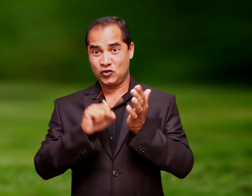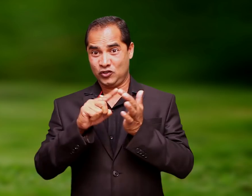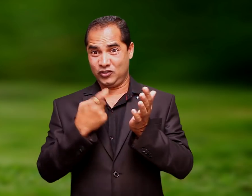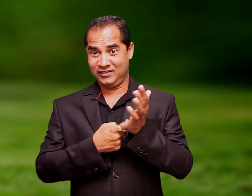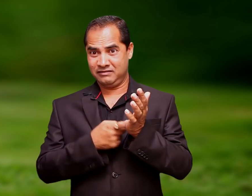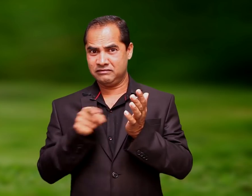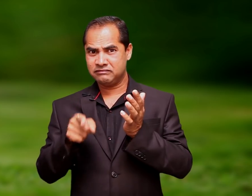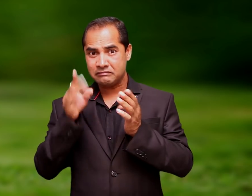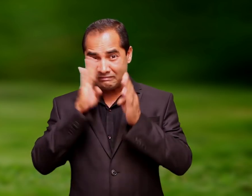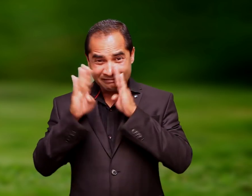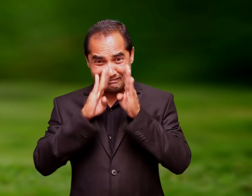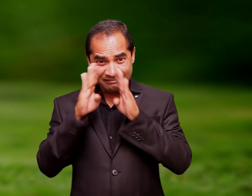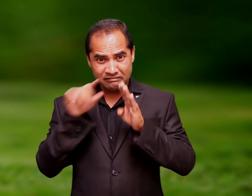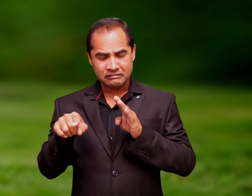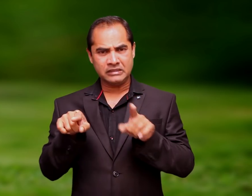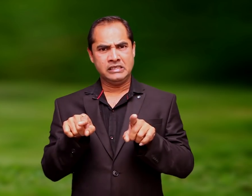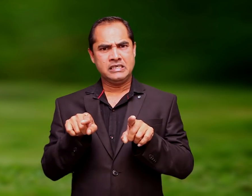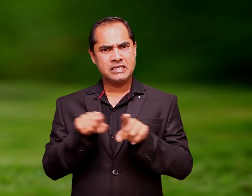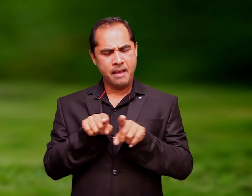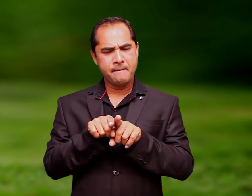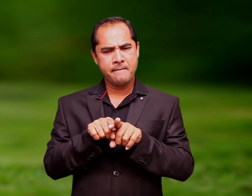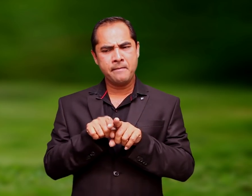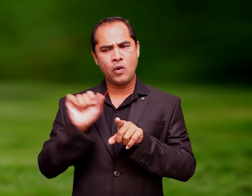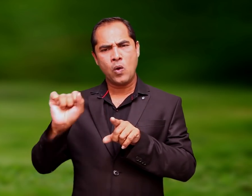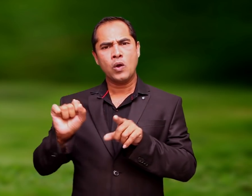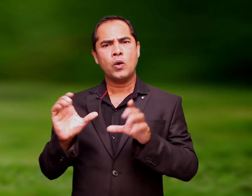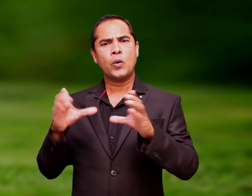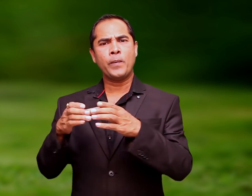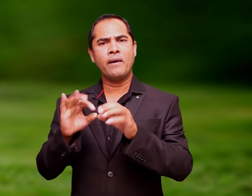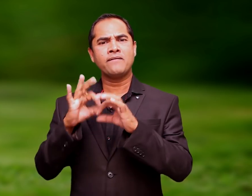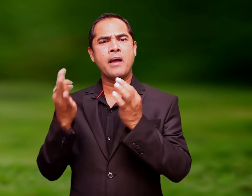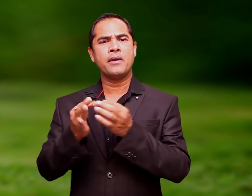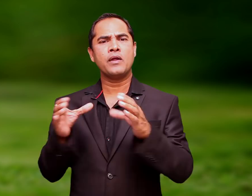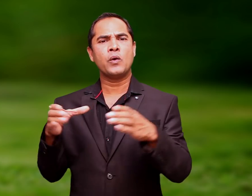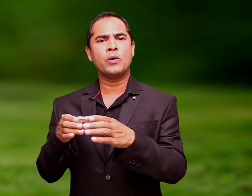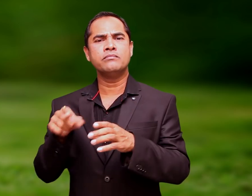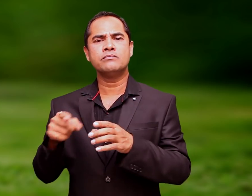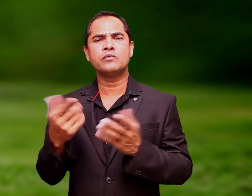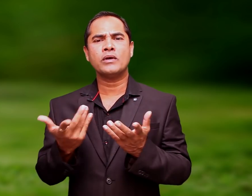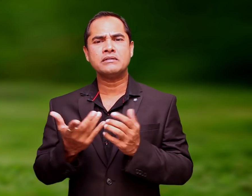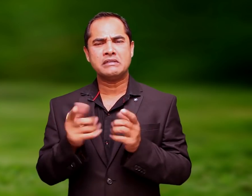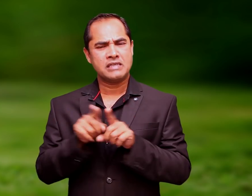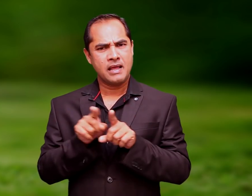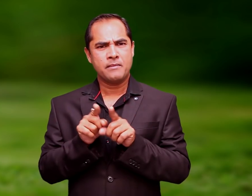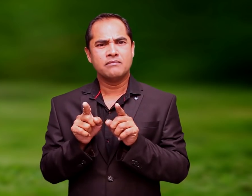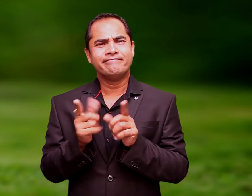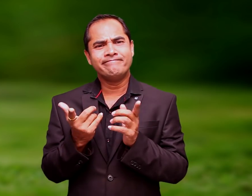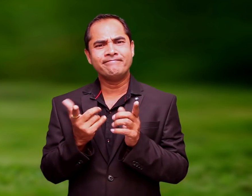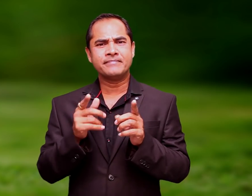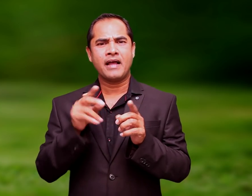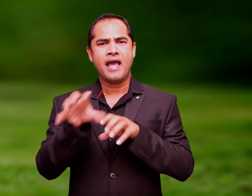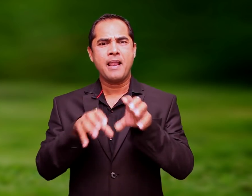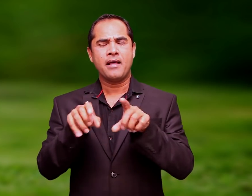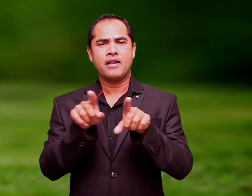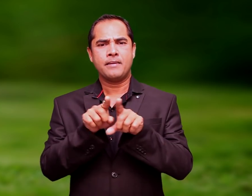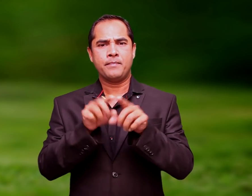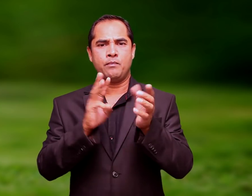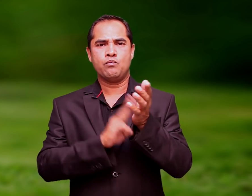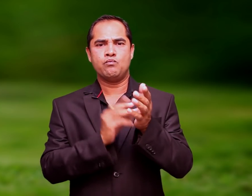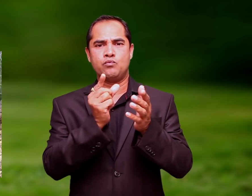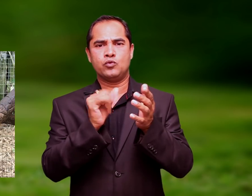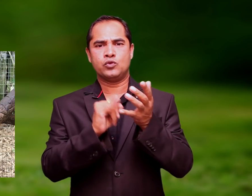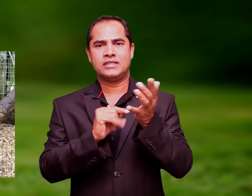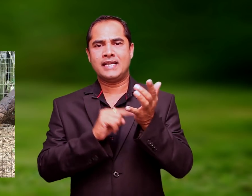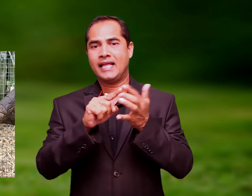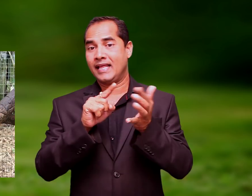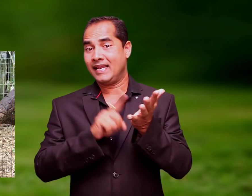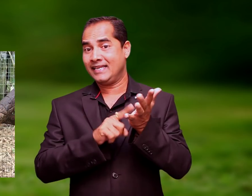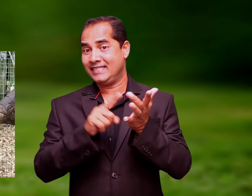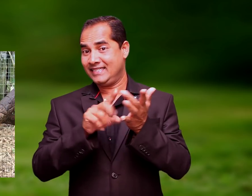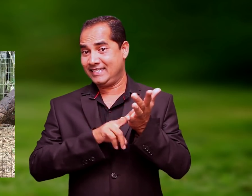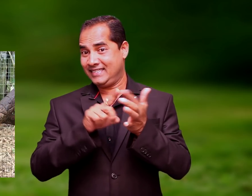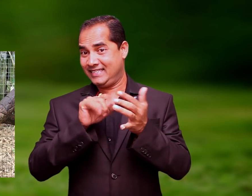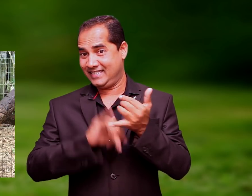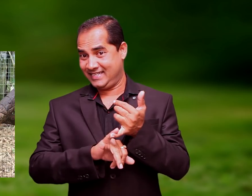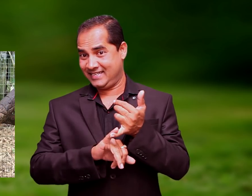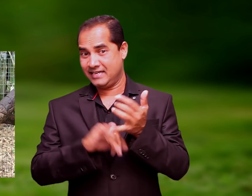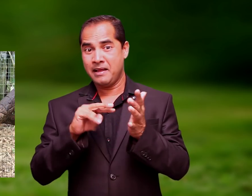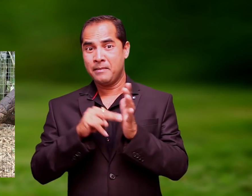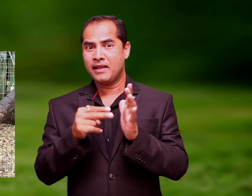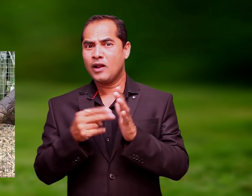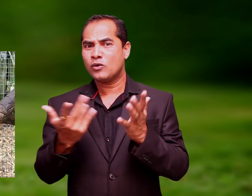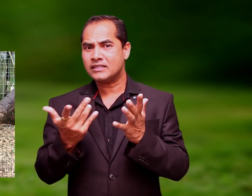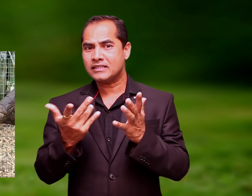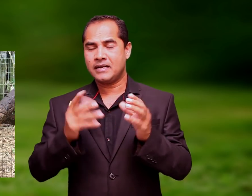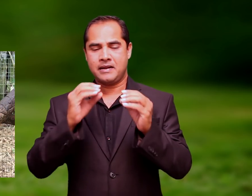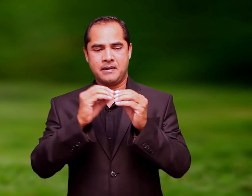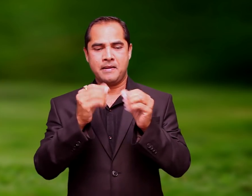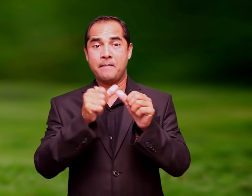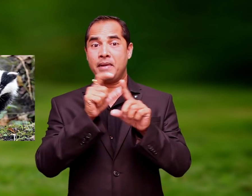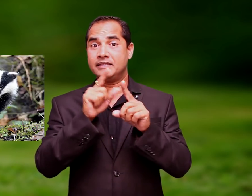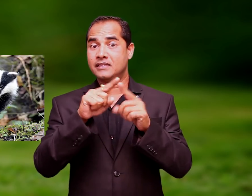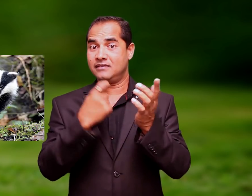Otters belong to a small group of animals called 'Mustellines', shared by